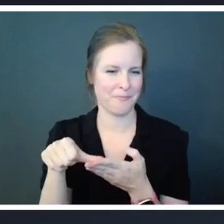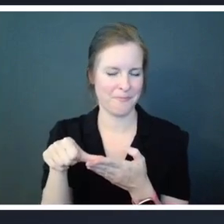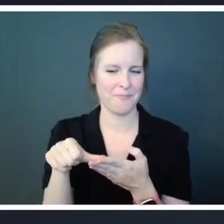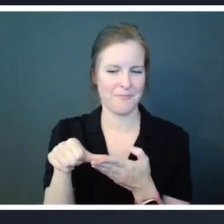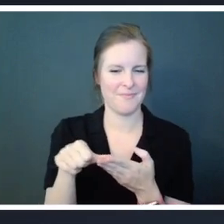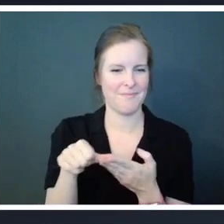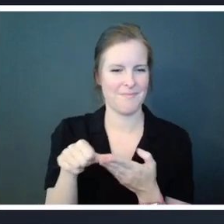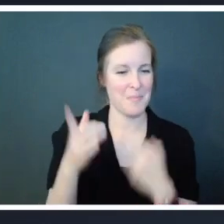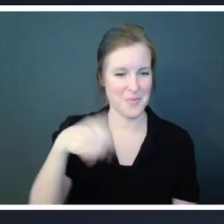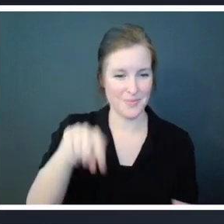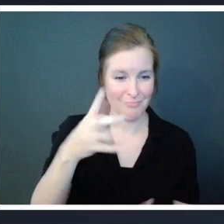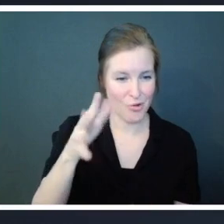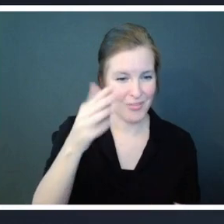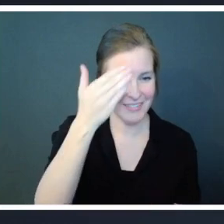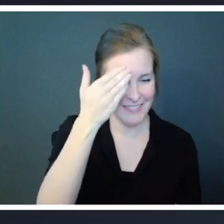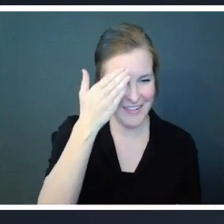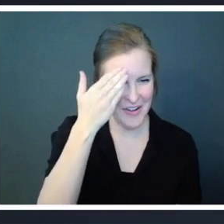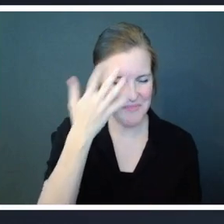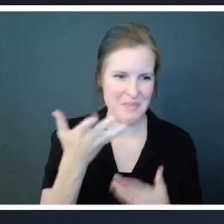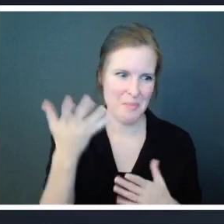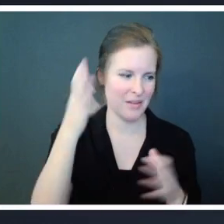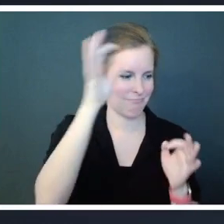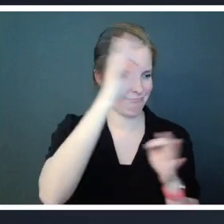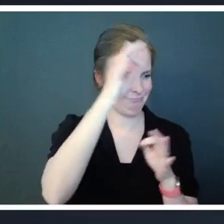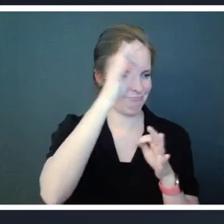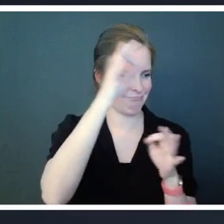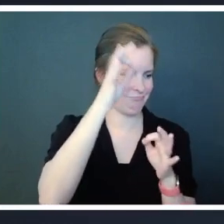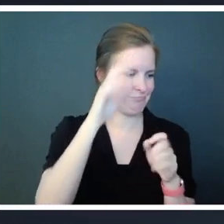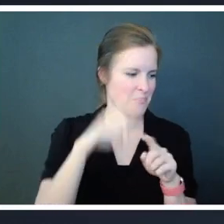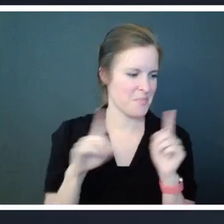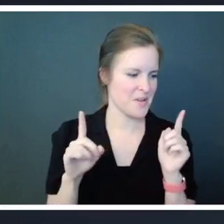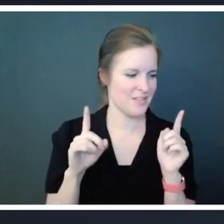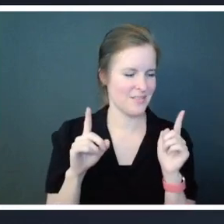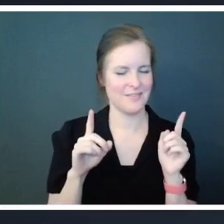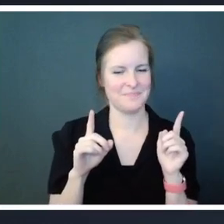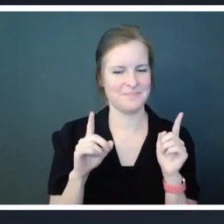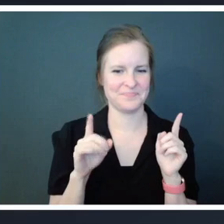But if you're new to the world of duck stamps, I'll share a little bit about that program.